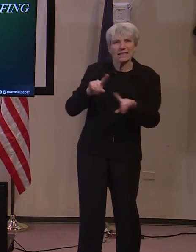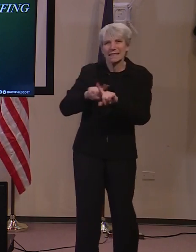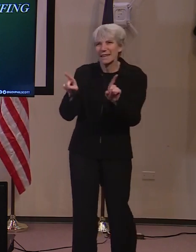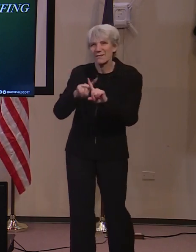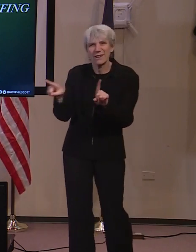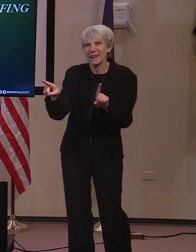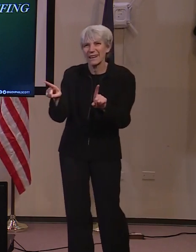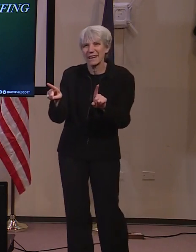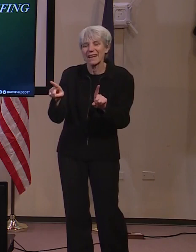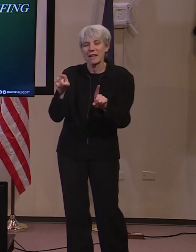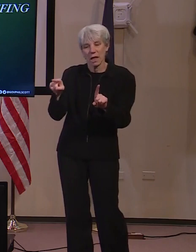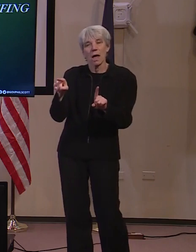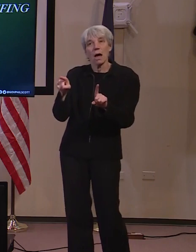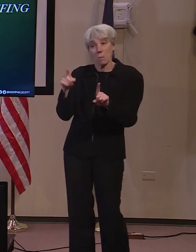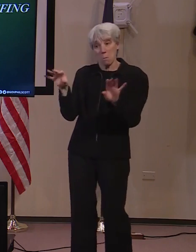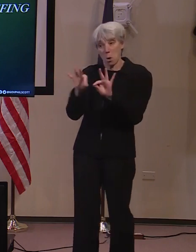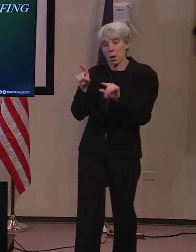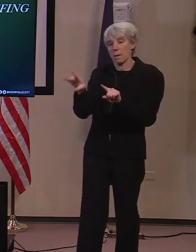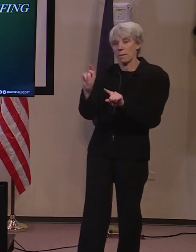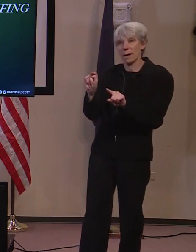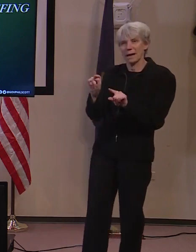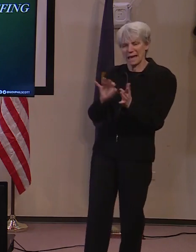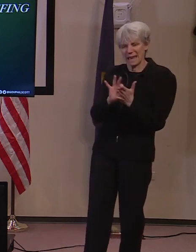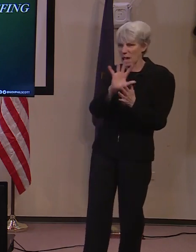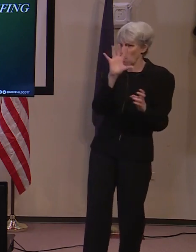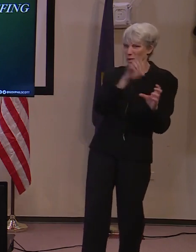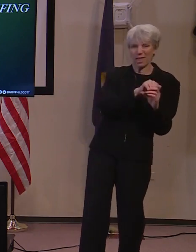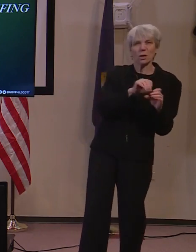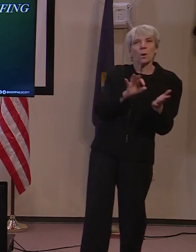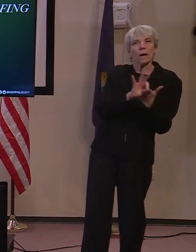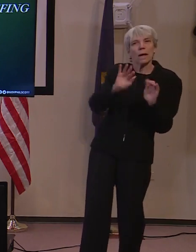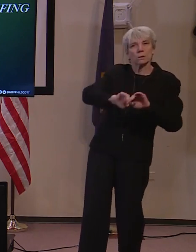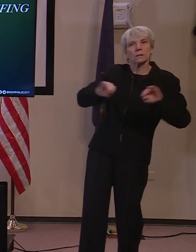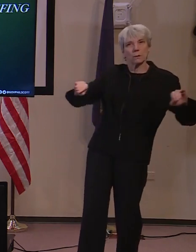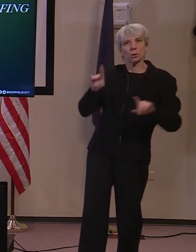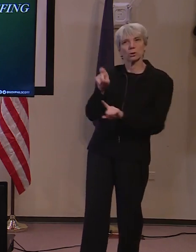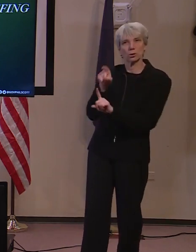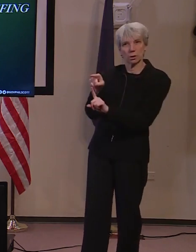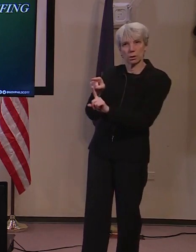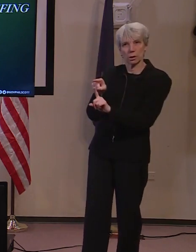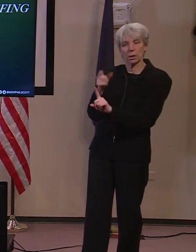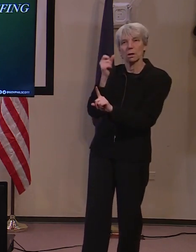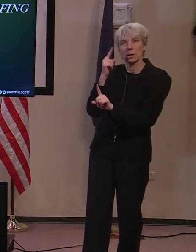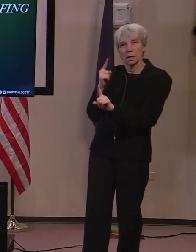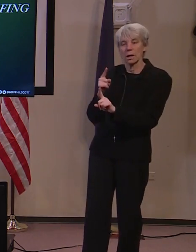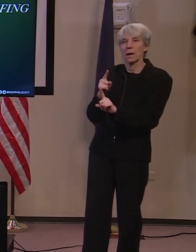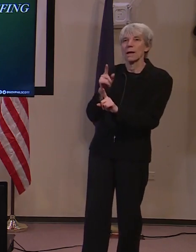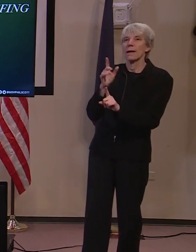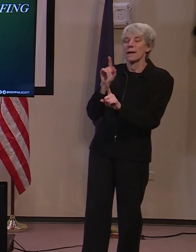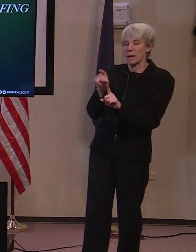for covid, they're being counted simply because they are covid in one of covid